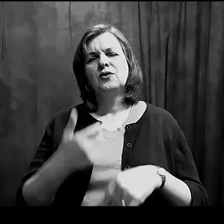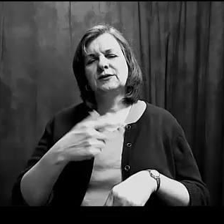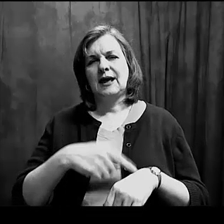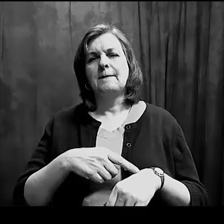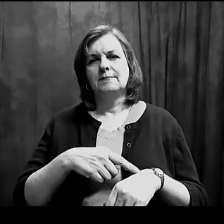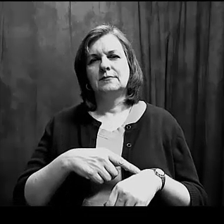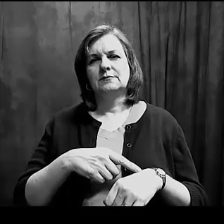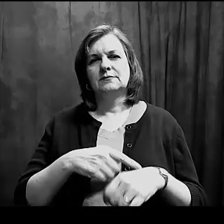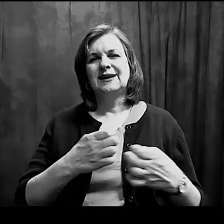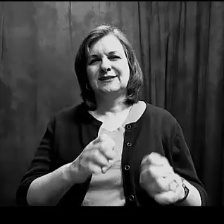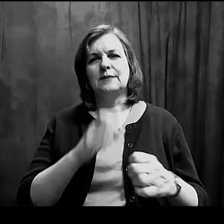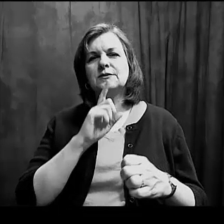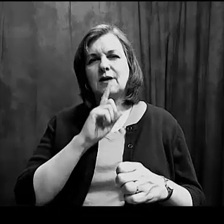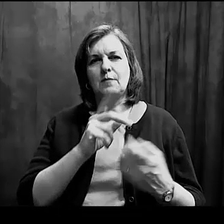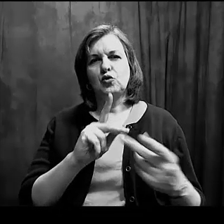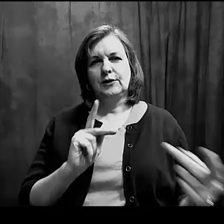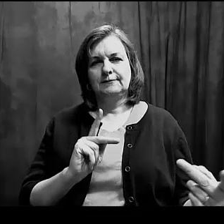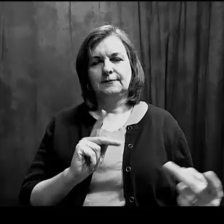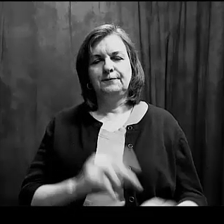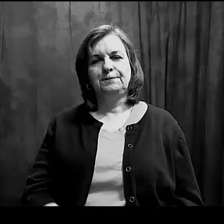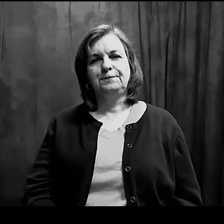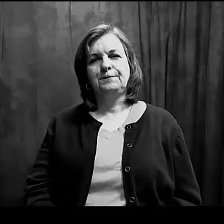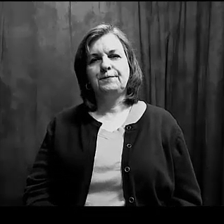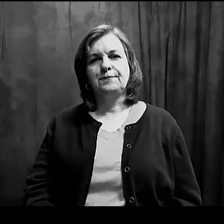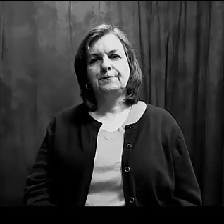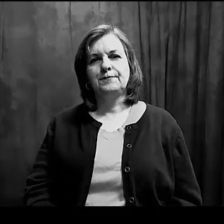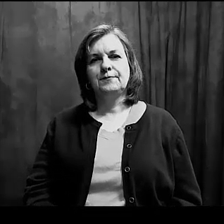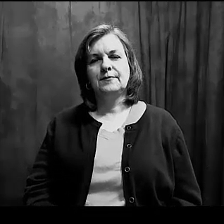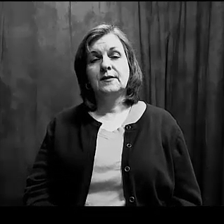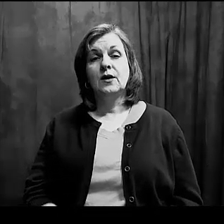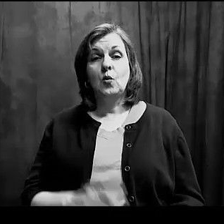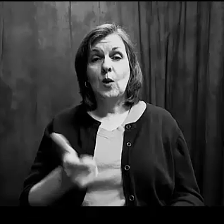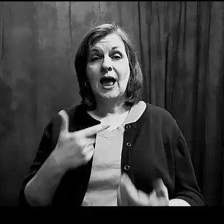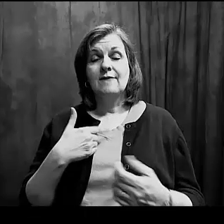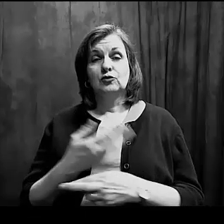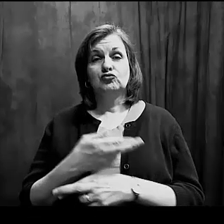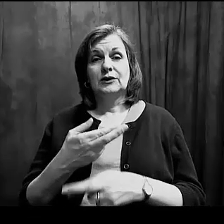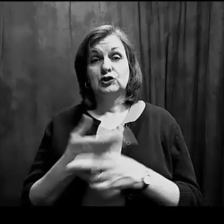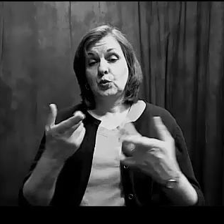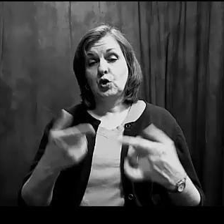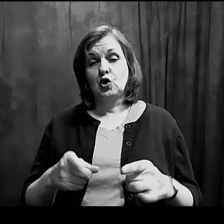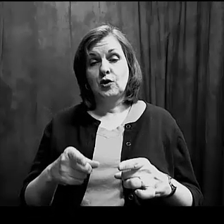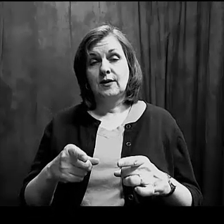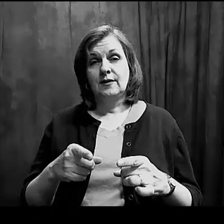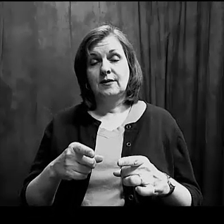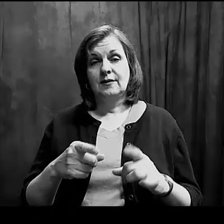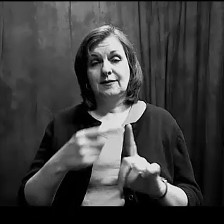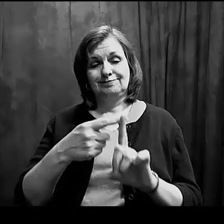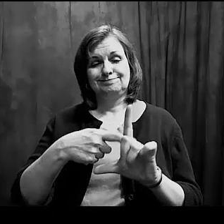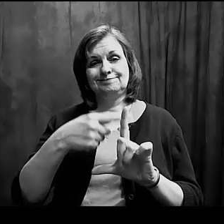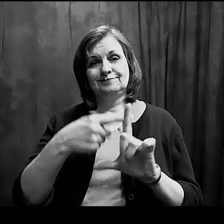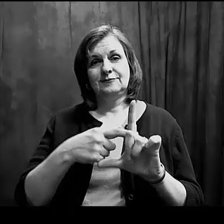the idea here is that we've got some reaction that is occurring the amount of energy is on the "Y" [axis]